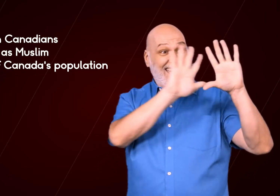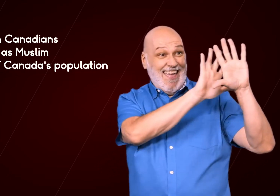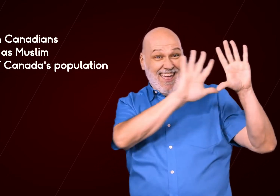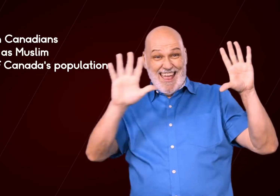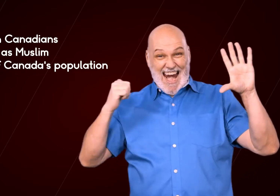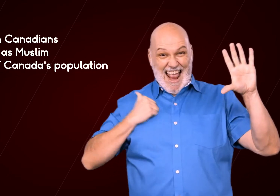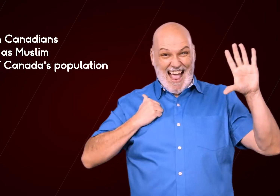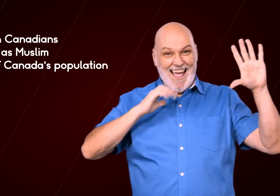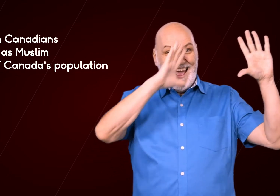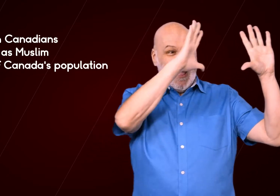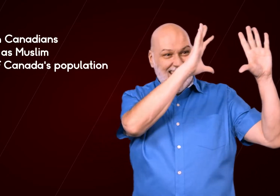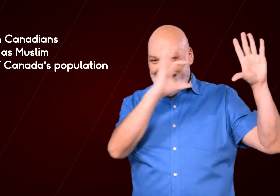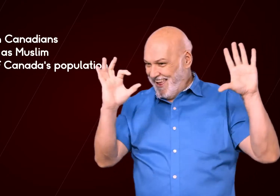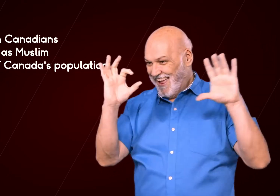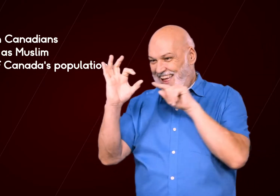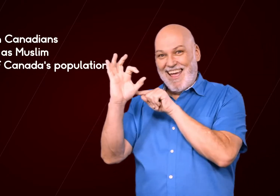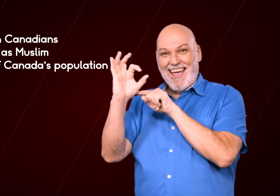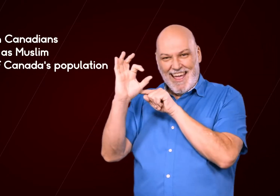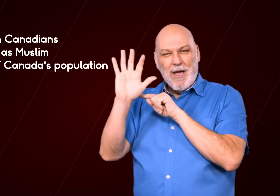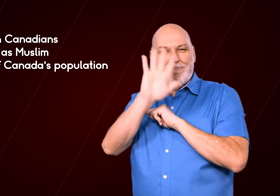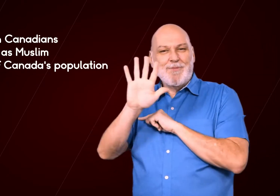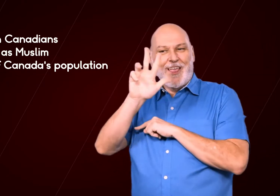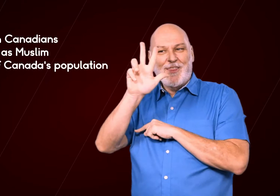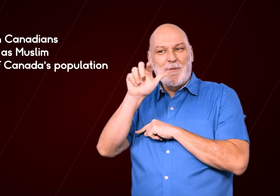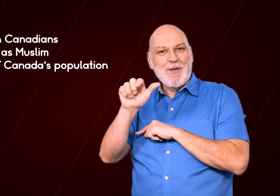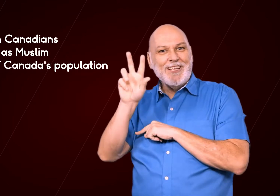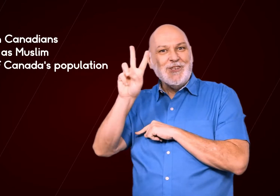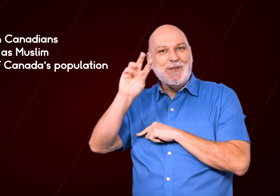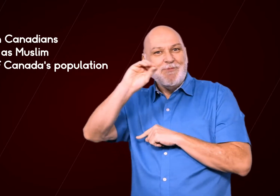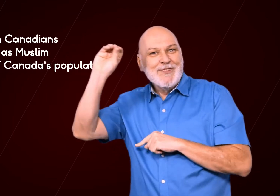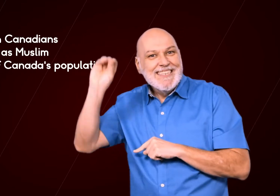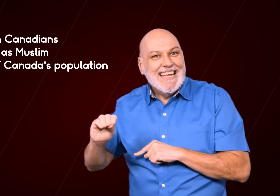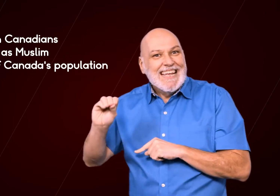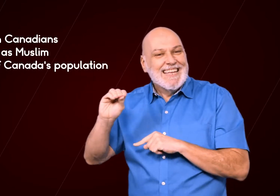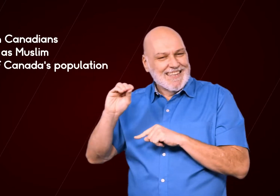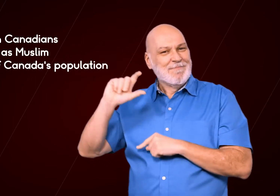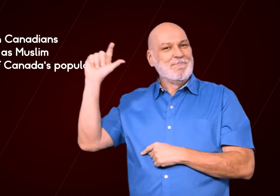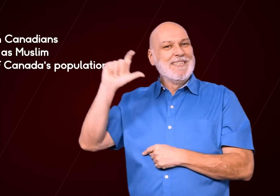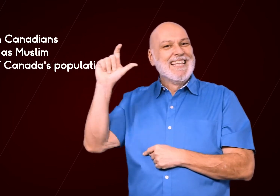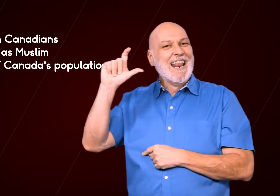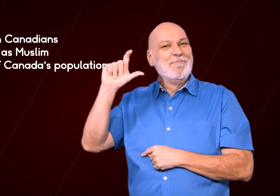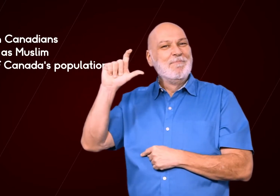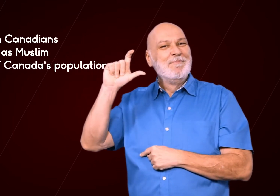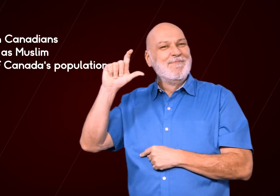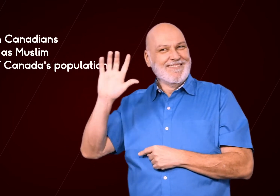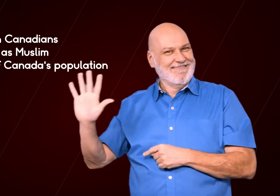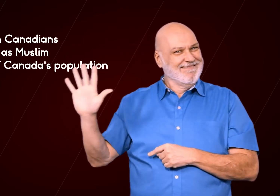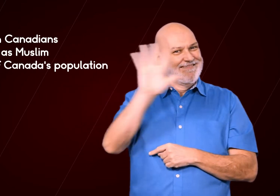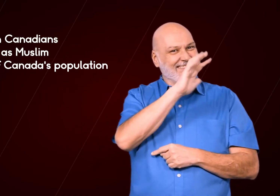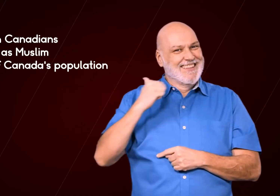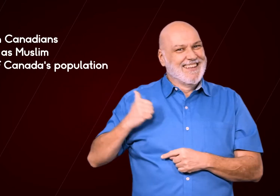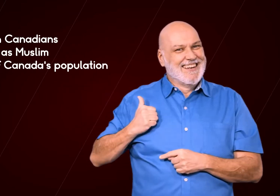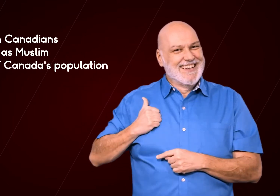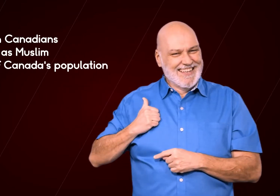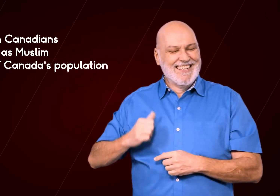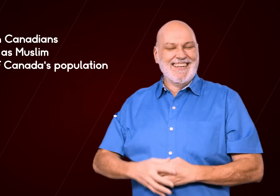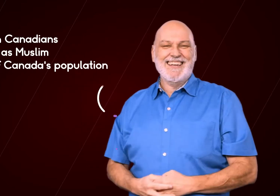which is approximately 3.2% of Canada's population.